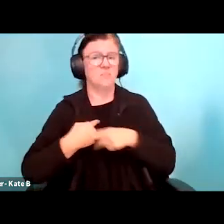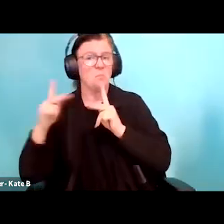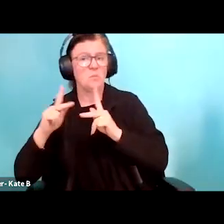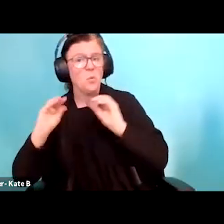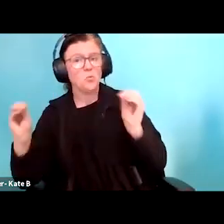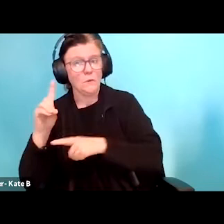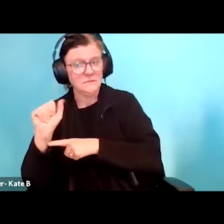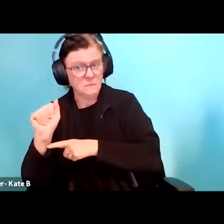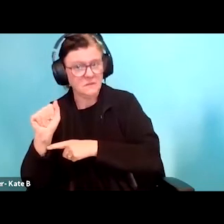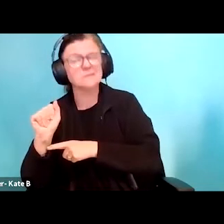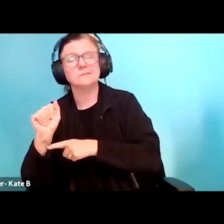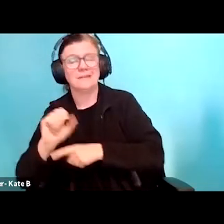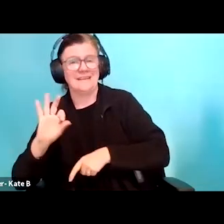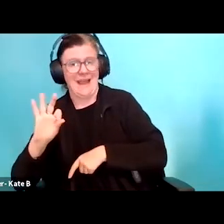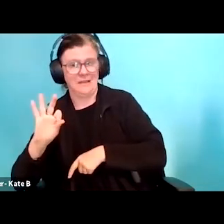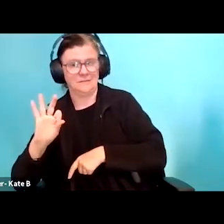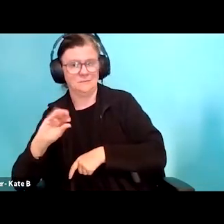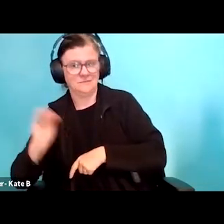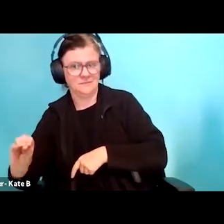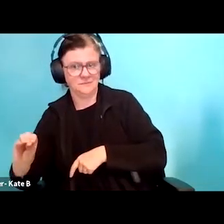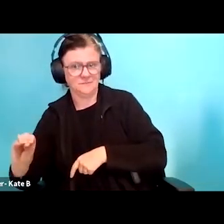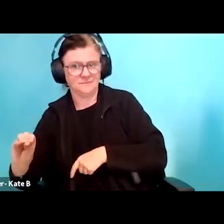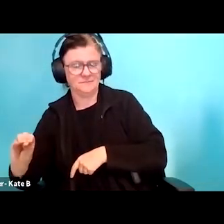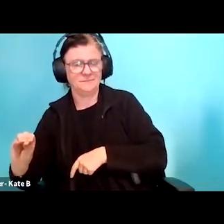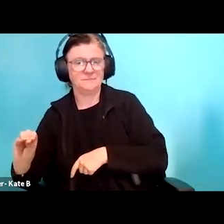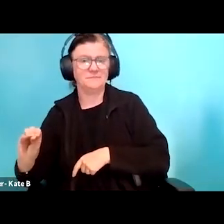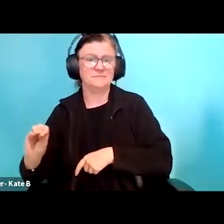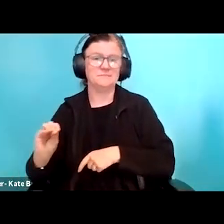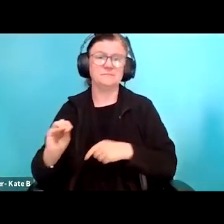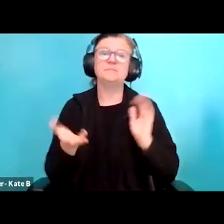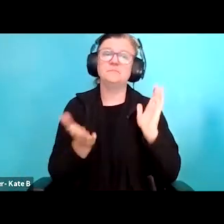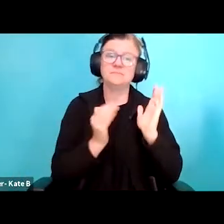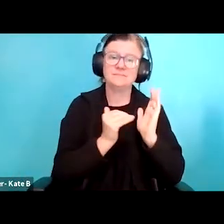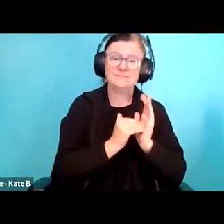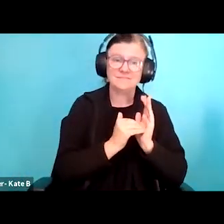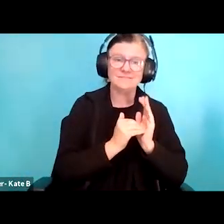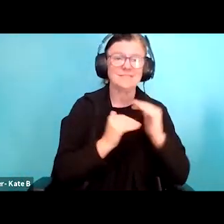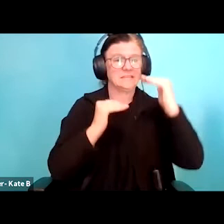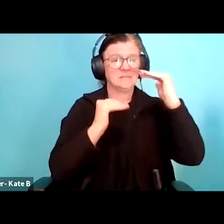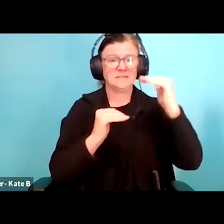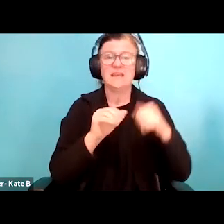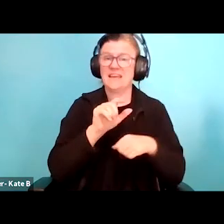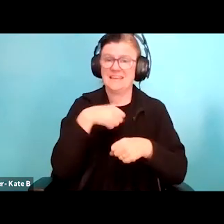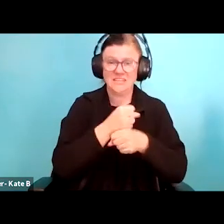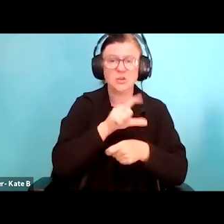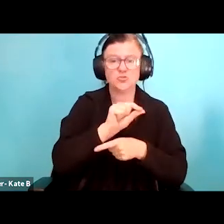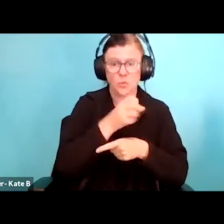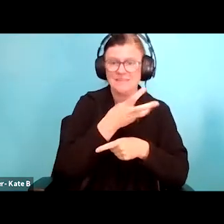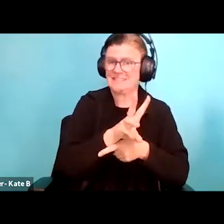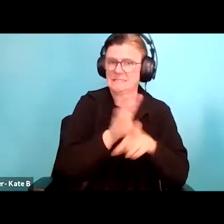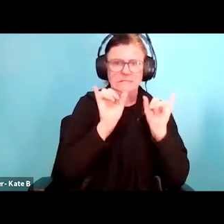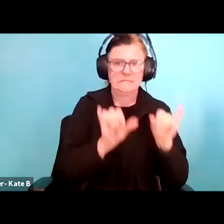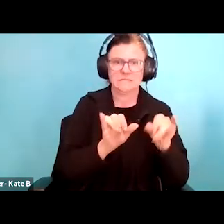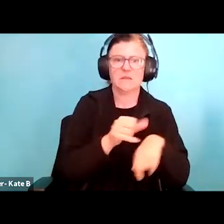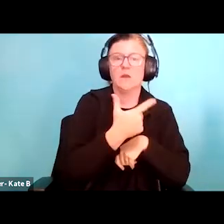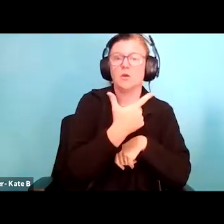adults without disabilities. That same disparity persisted in 2016 with 21.5 percent of adults